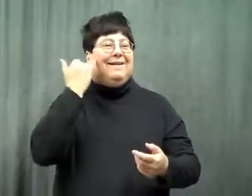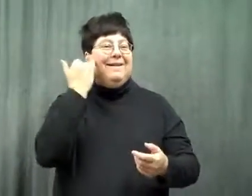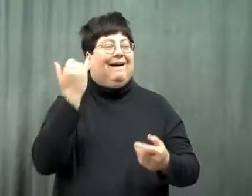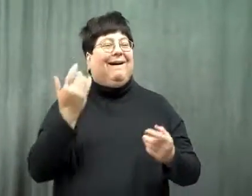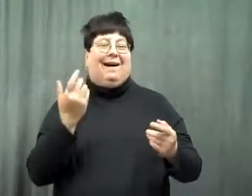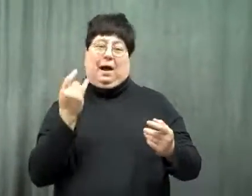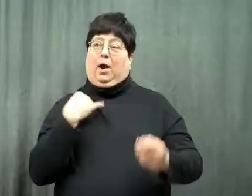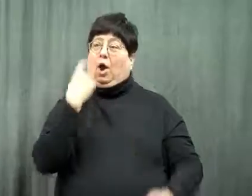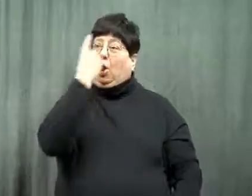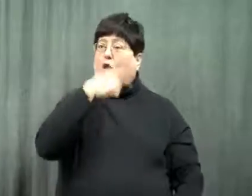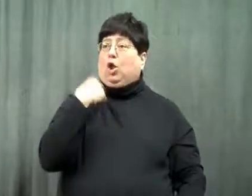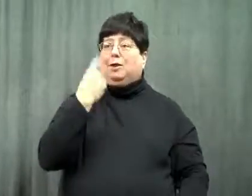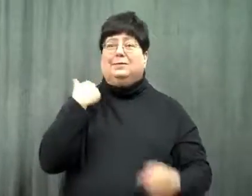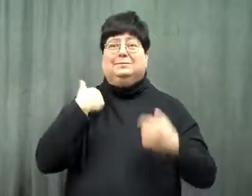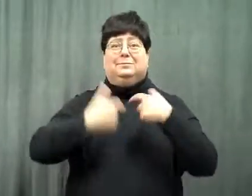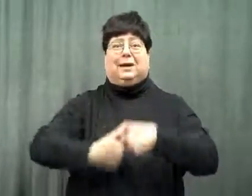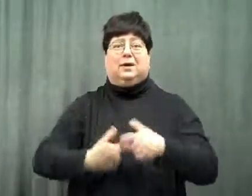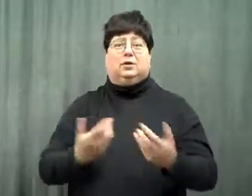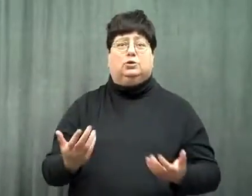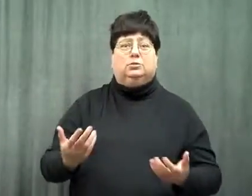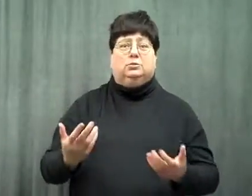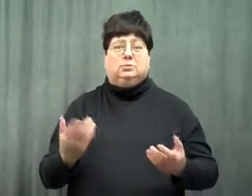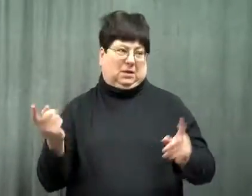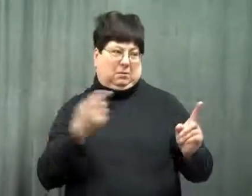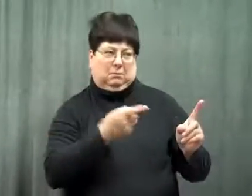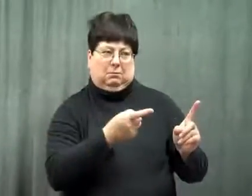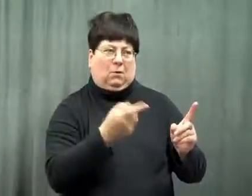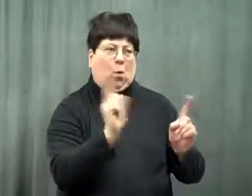Someone who just looks Spanish would be asked for their papers